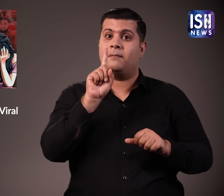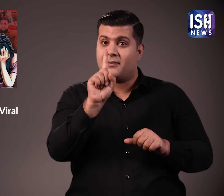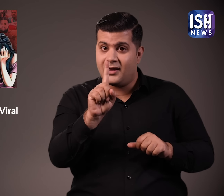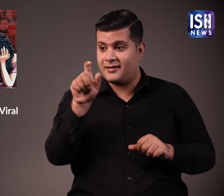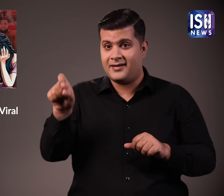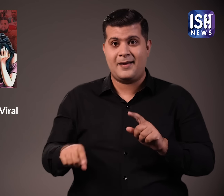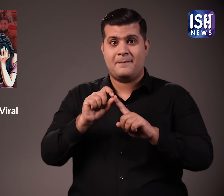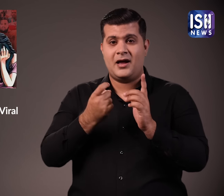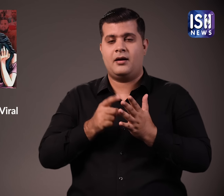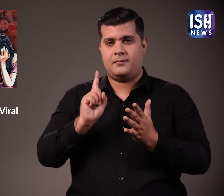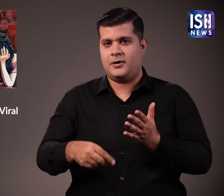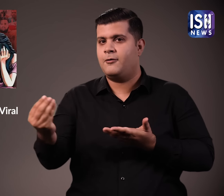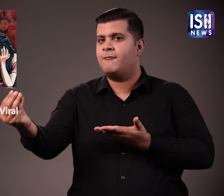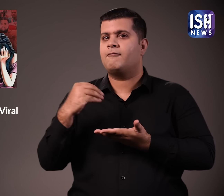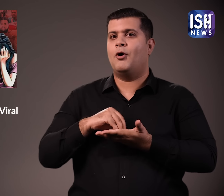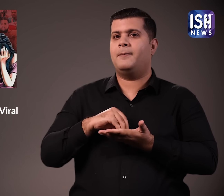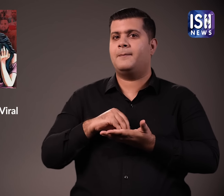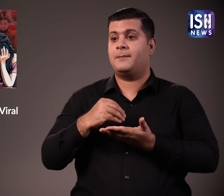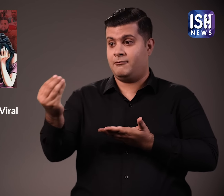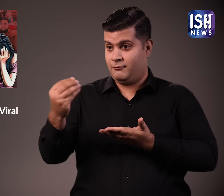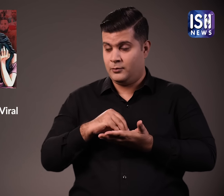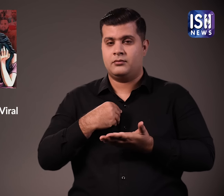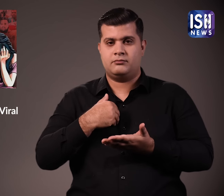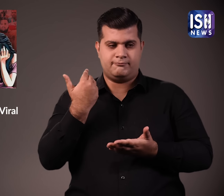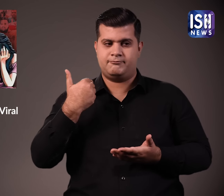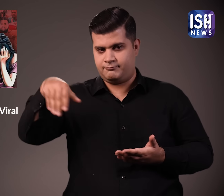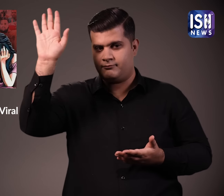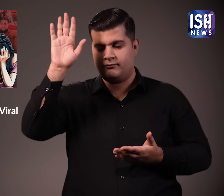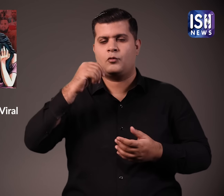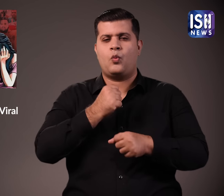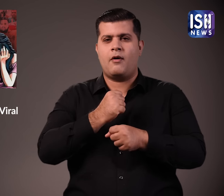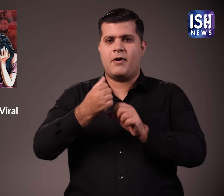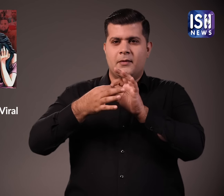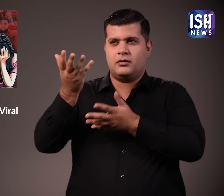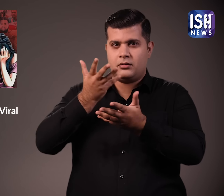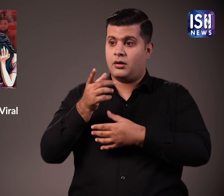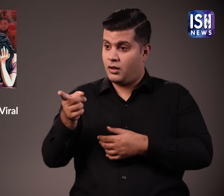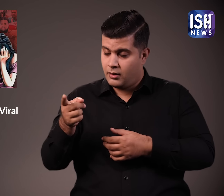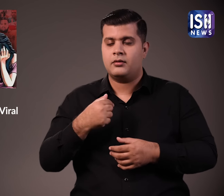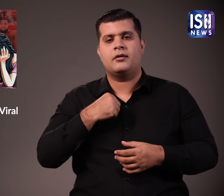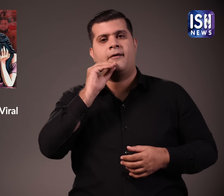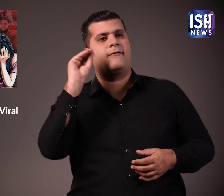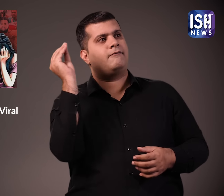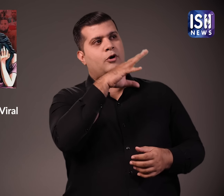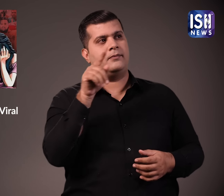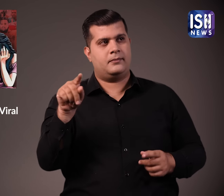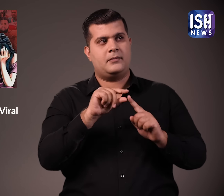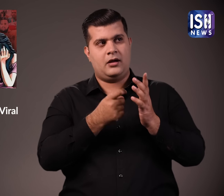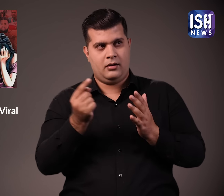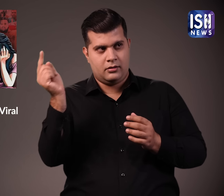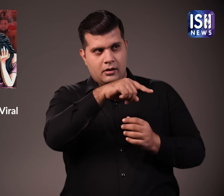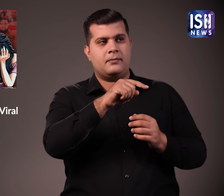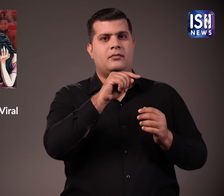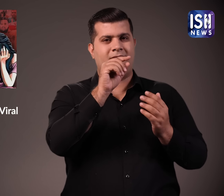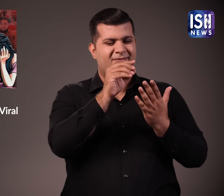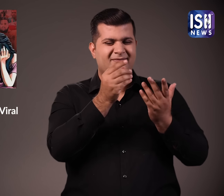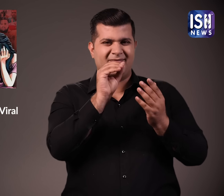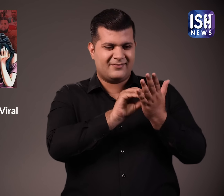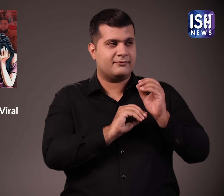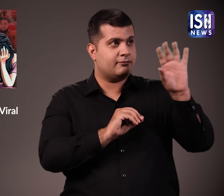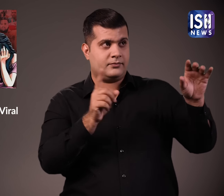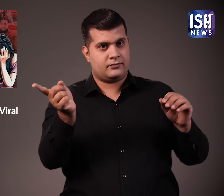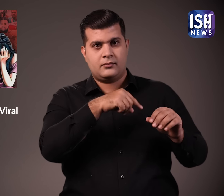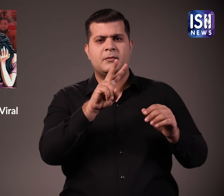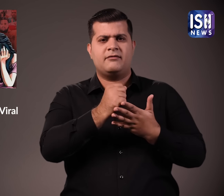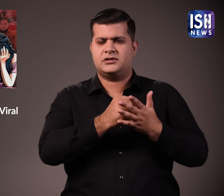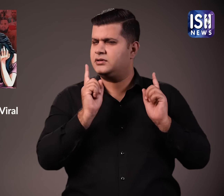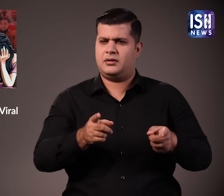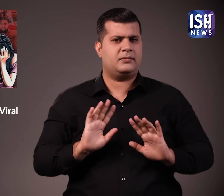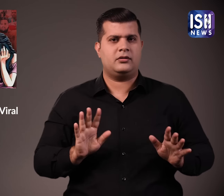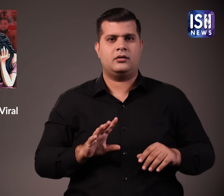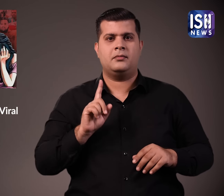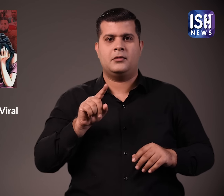However, no political clearance was sought from or issued by the MEA regarding his travel to Germany.